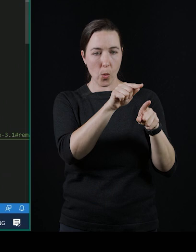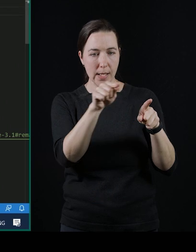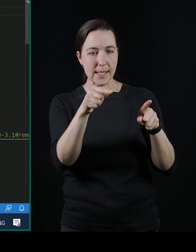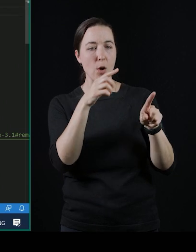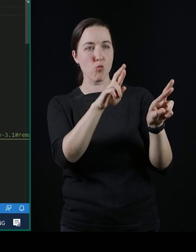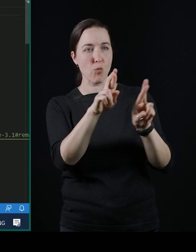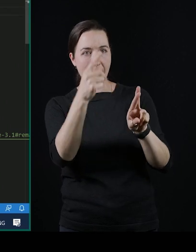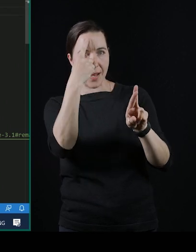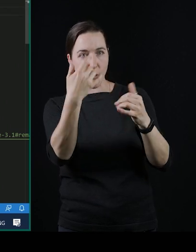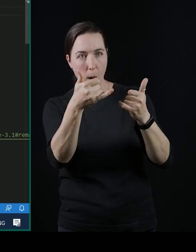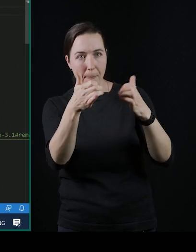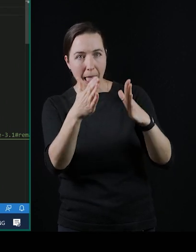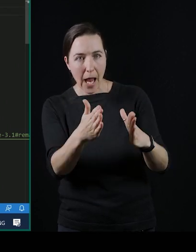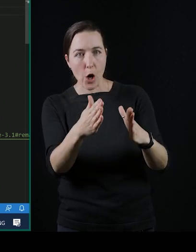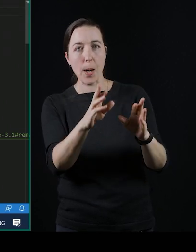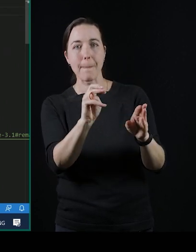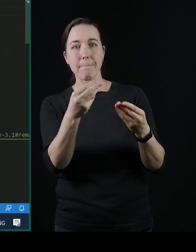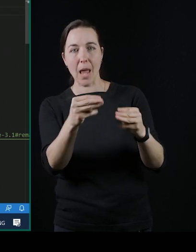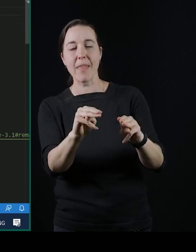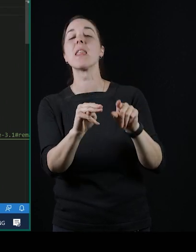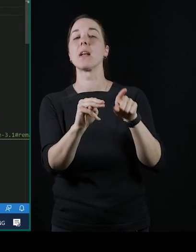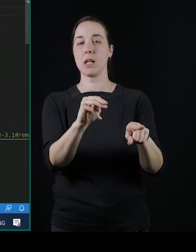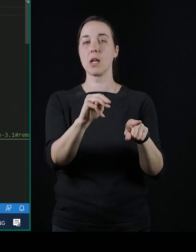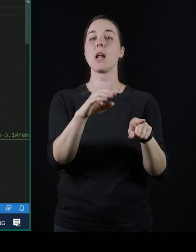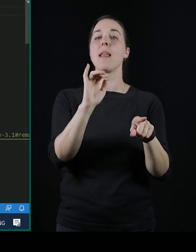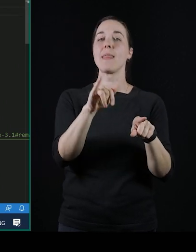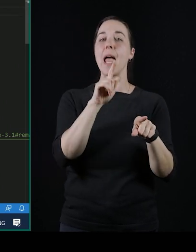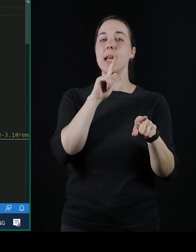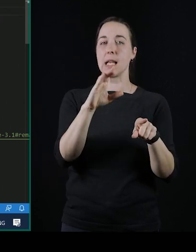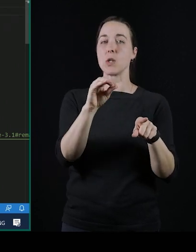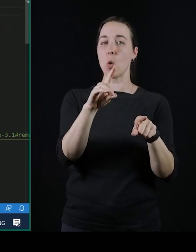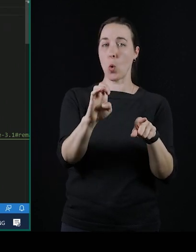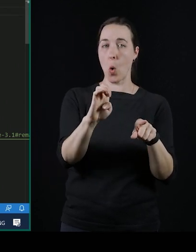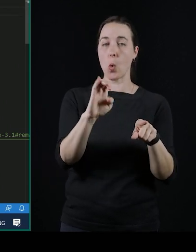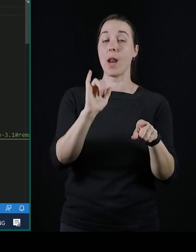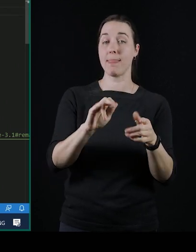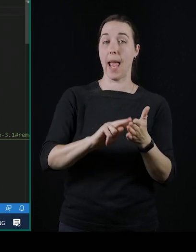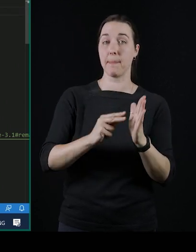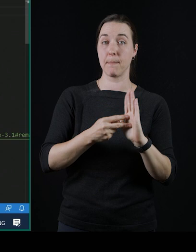the GSDK ready for players method. GSDK ready for players method is a blotting code, right?